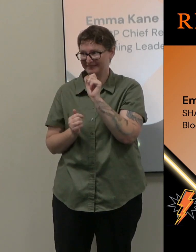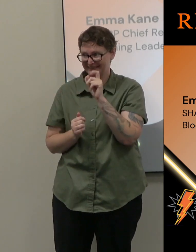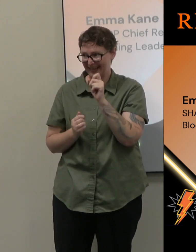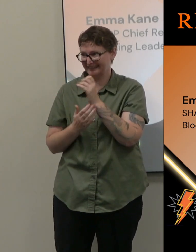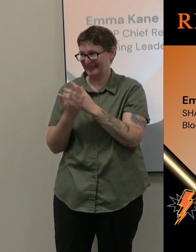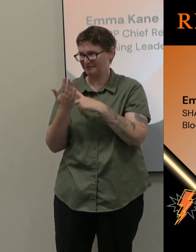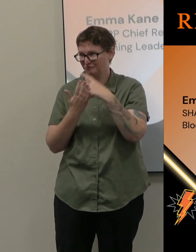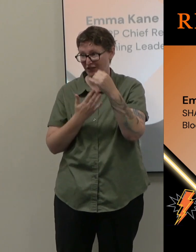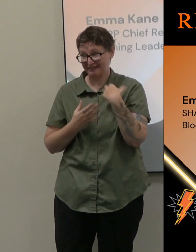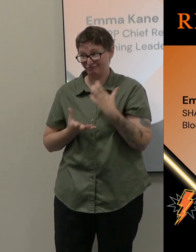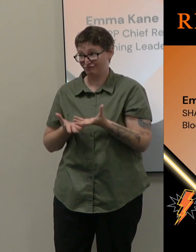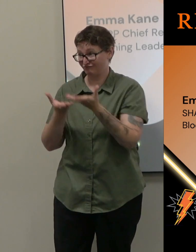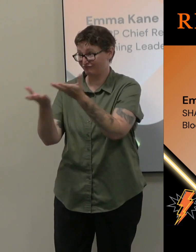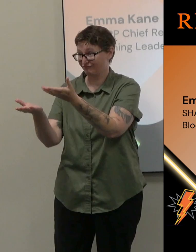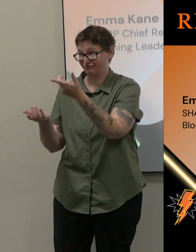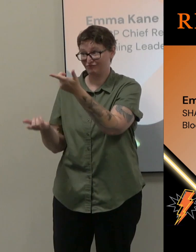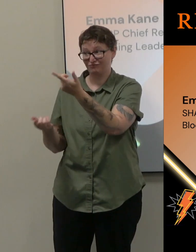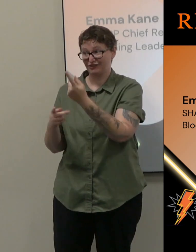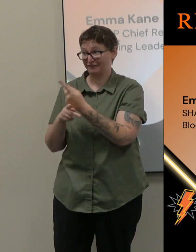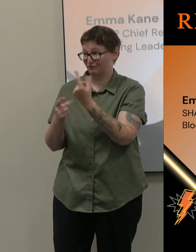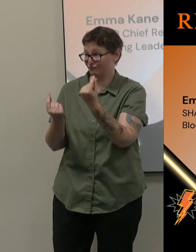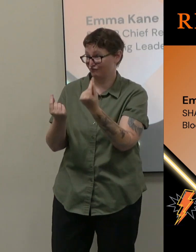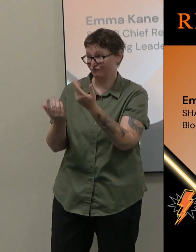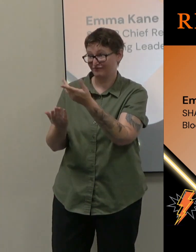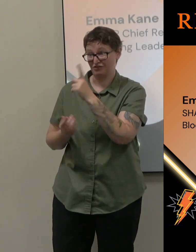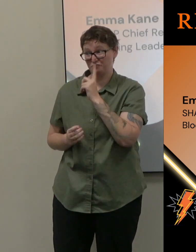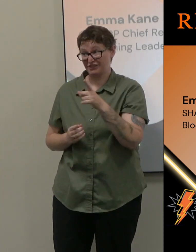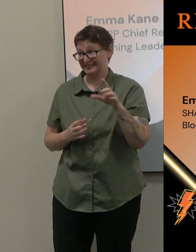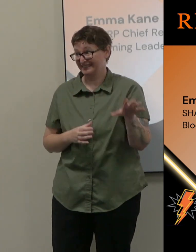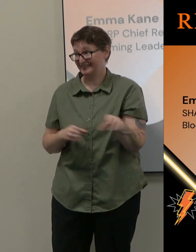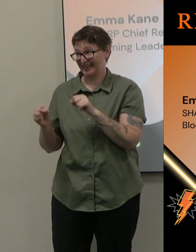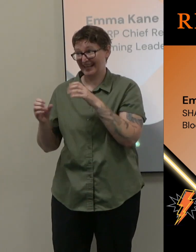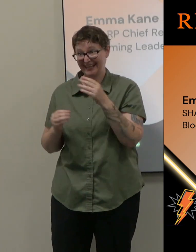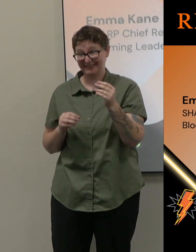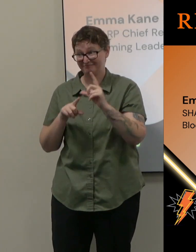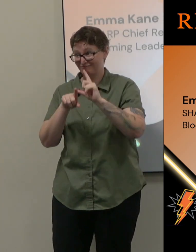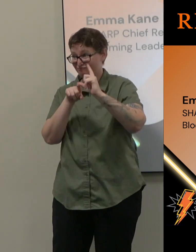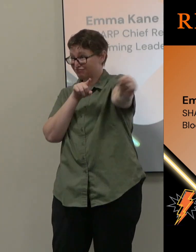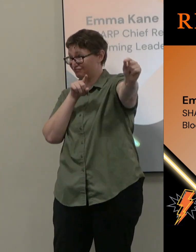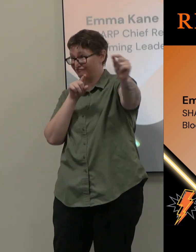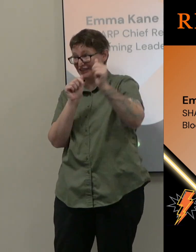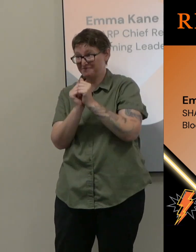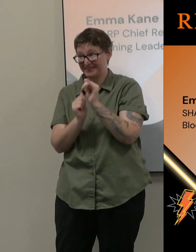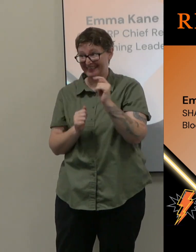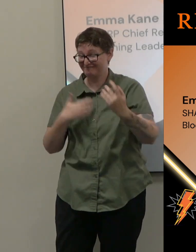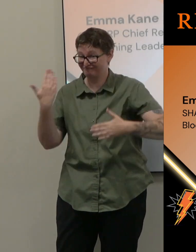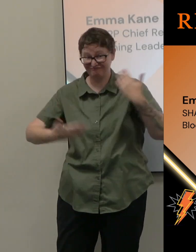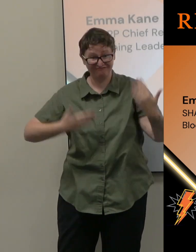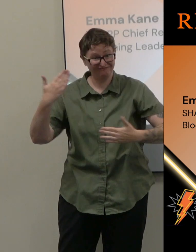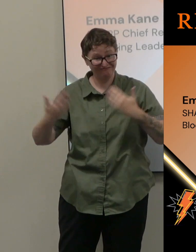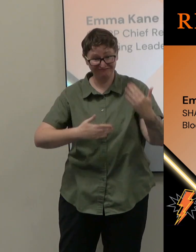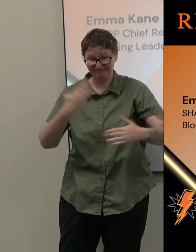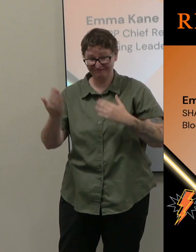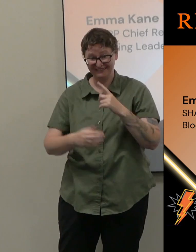I really empowered you with some different tasks and doing projects, and I handed it over to you, and you really took it in stride, and you ran with it,